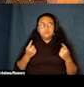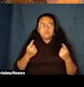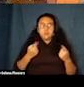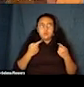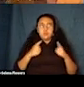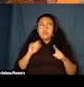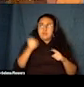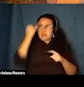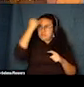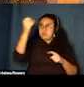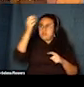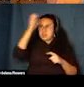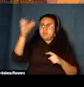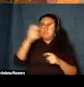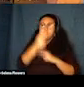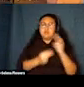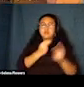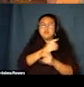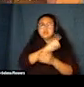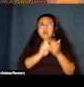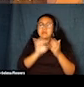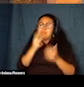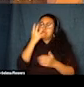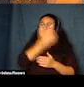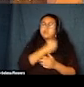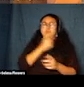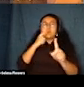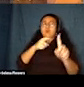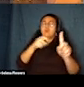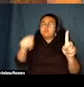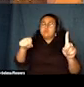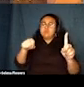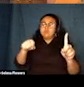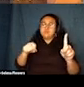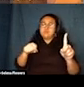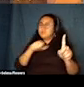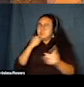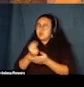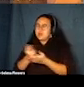to aspire to, it also really isn't honest about the messiness of this work.